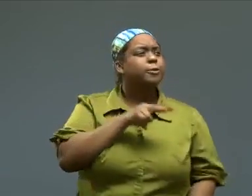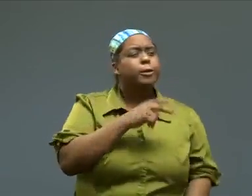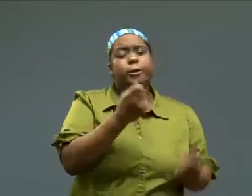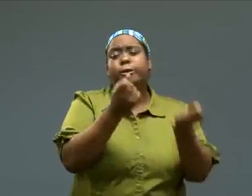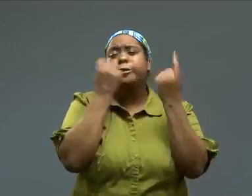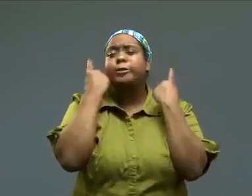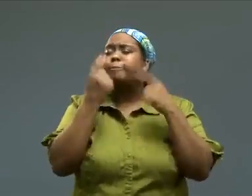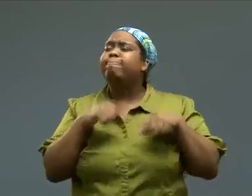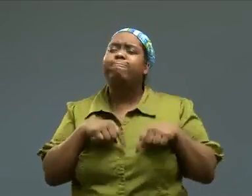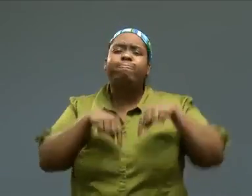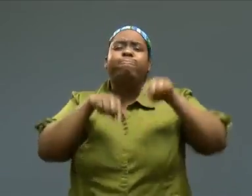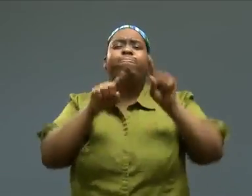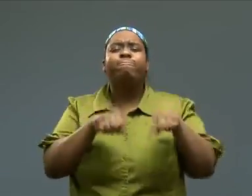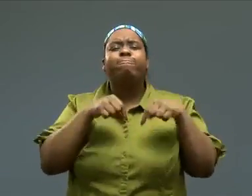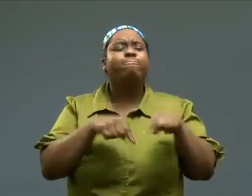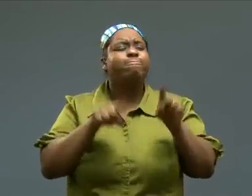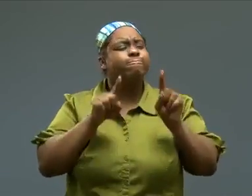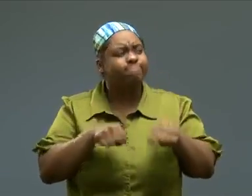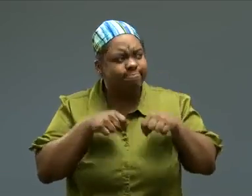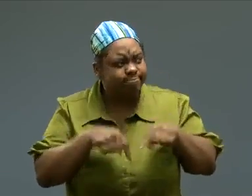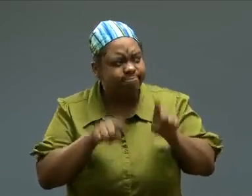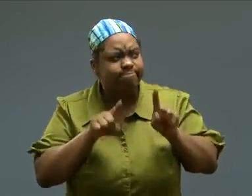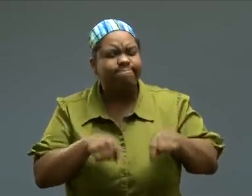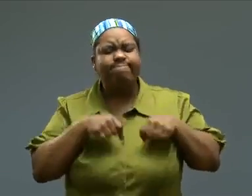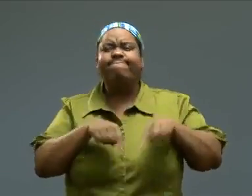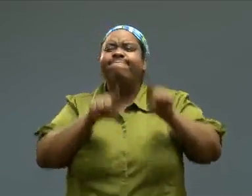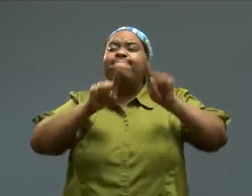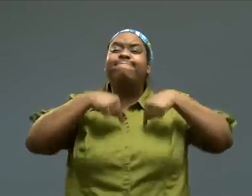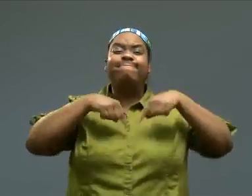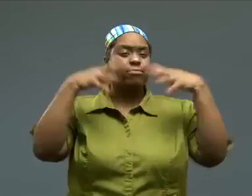I didn't understand him, so I sat swinging my legs